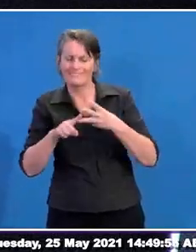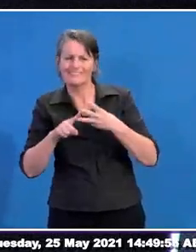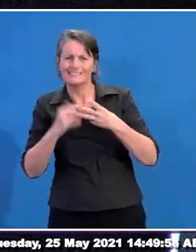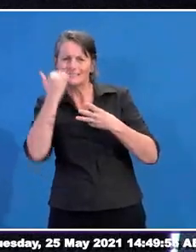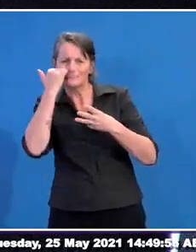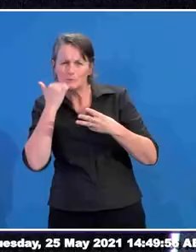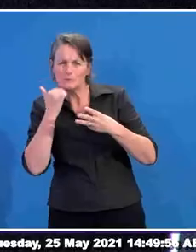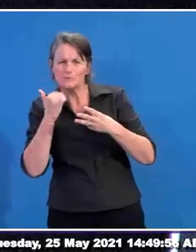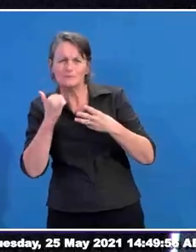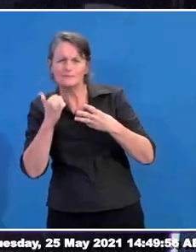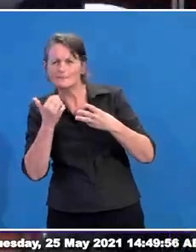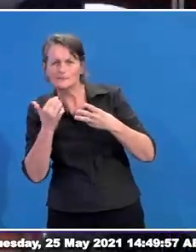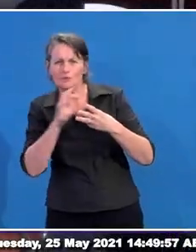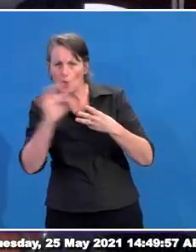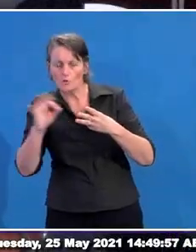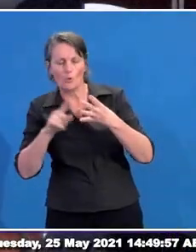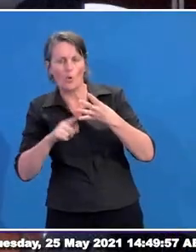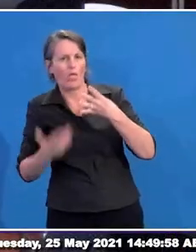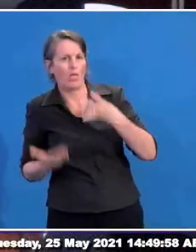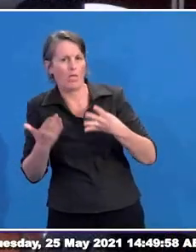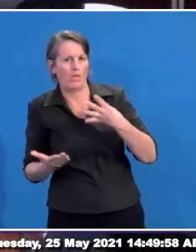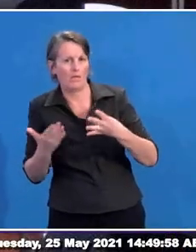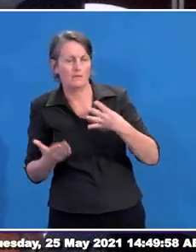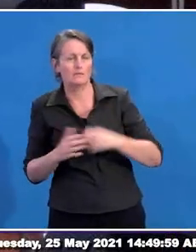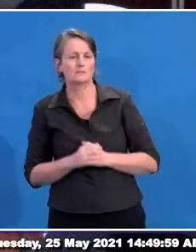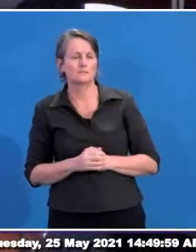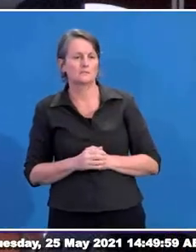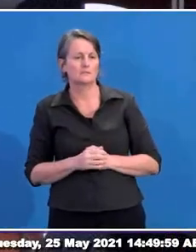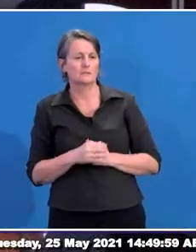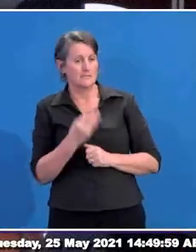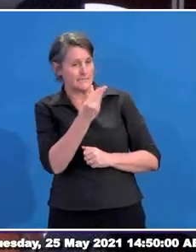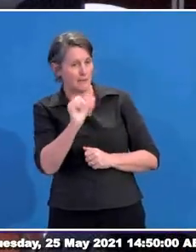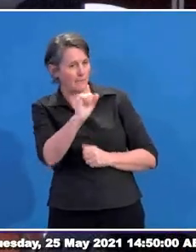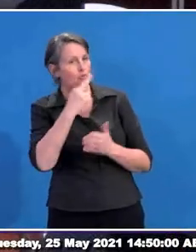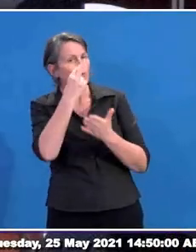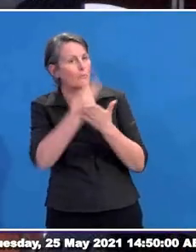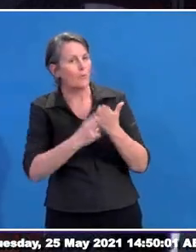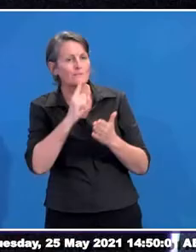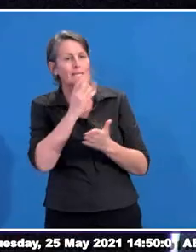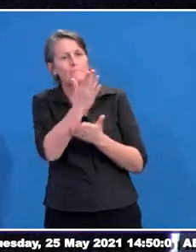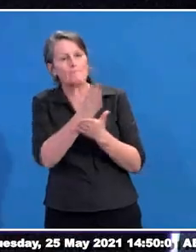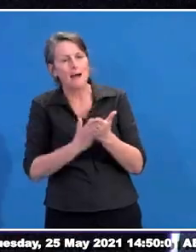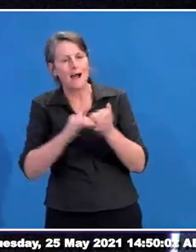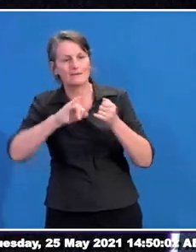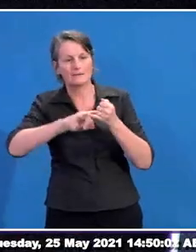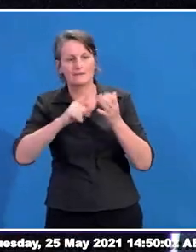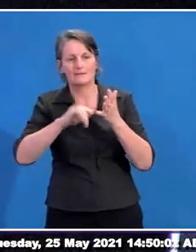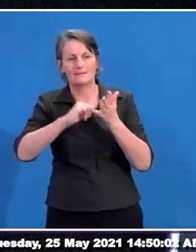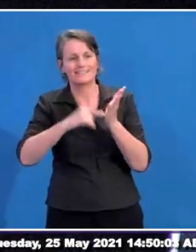I think I've seen some of your reports, "partially sustained", is that For partially sustained, sometimes there will actually be